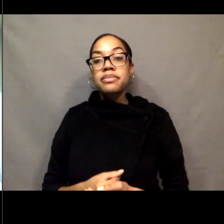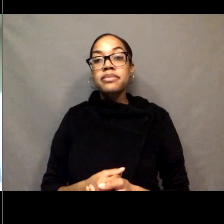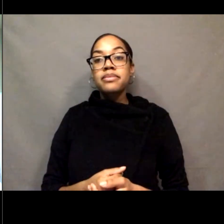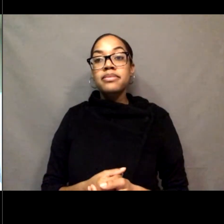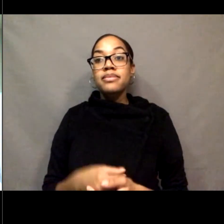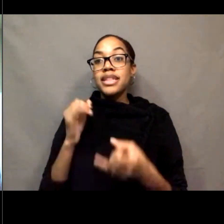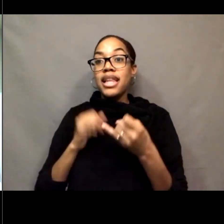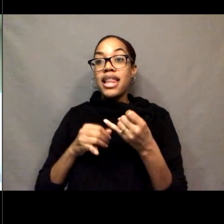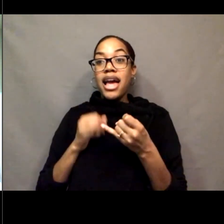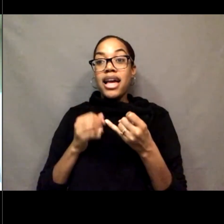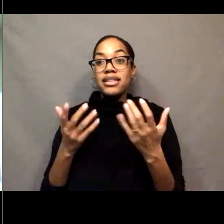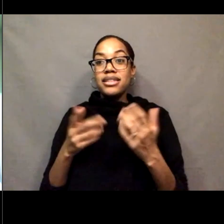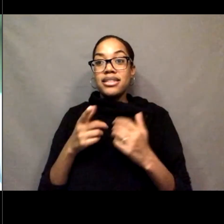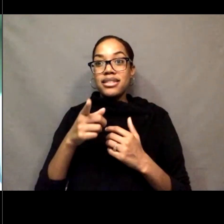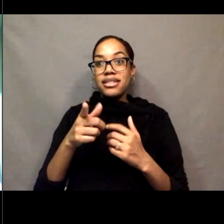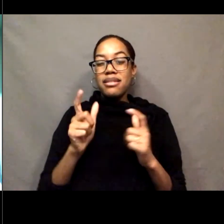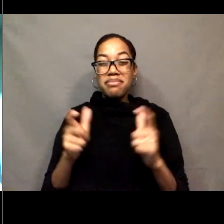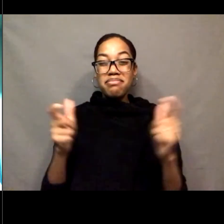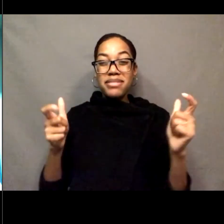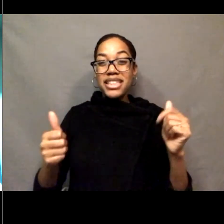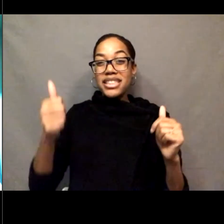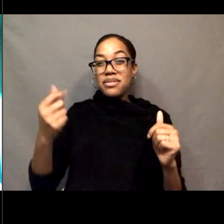the world's biggest pieces of abalone, the red abalone,